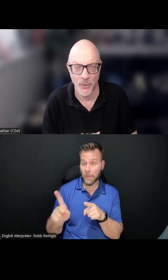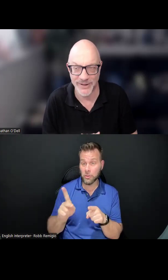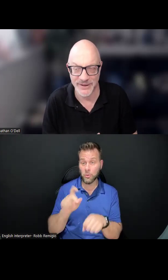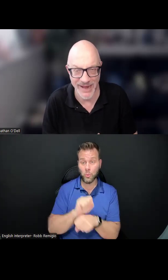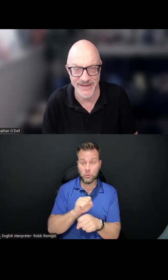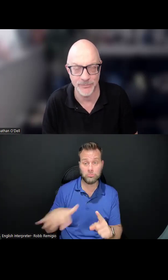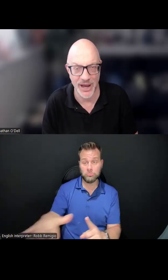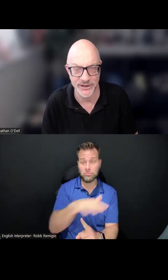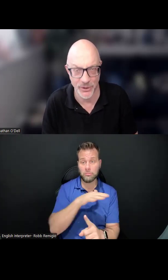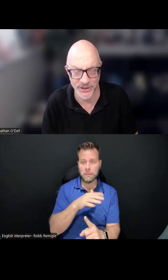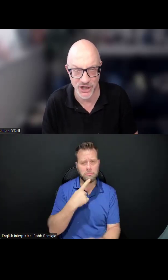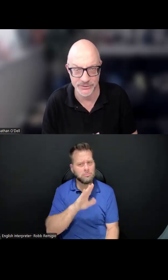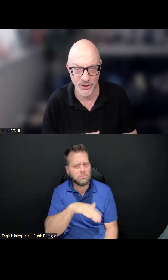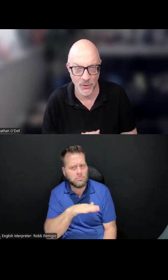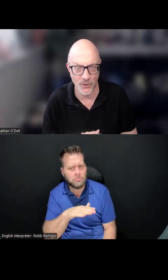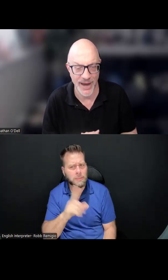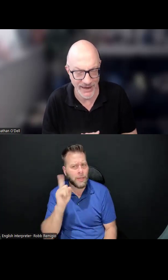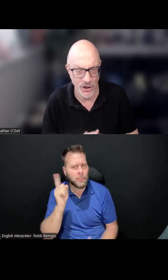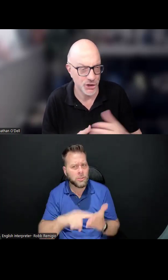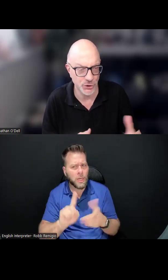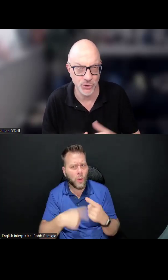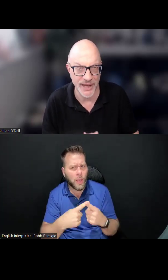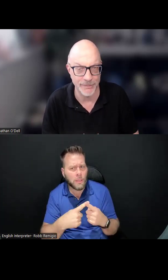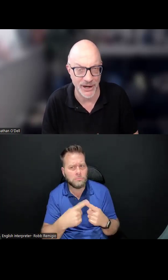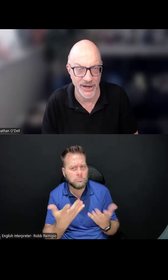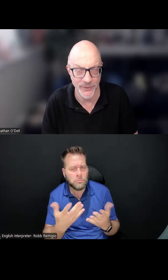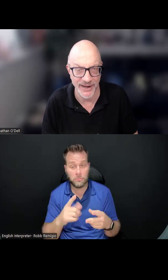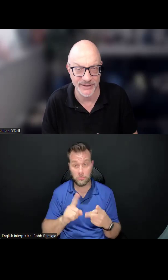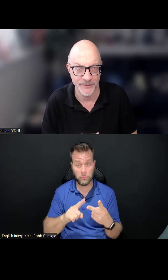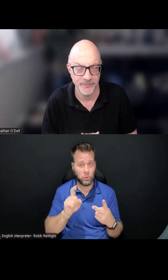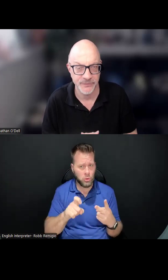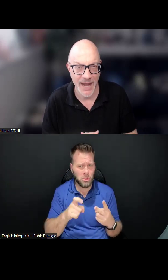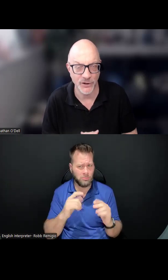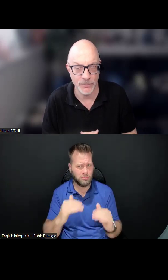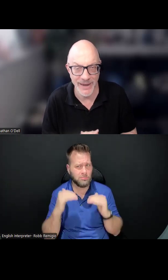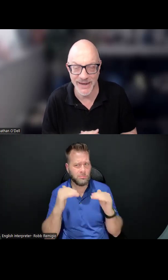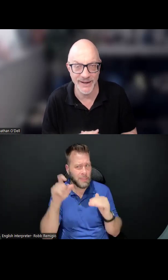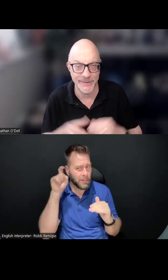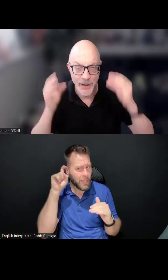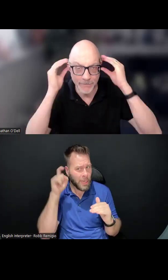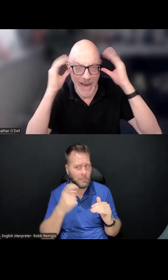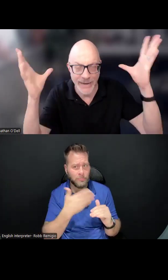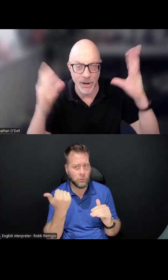professional environment say, hey, when's the last time you had your hearing checked; or hey, shouldn't you get a better